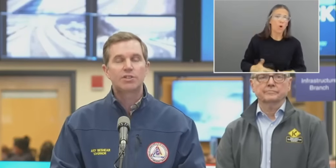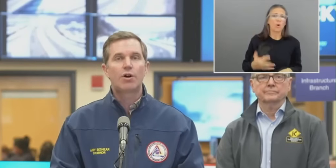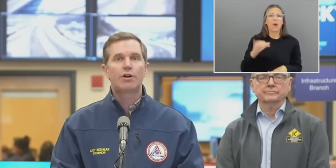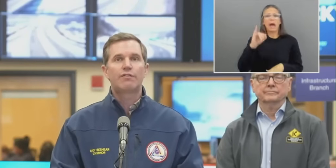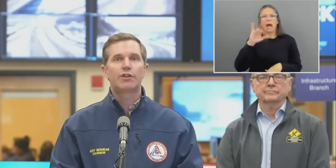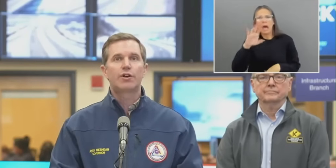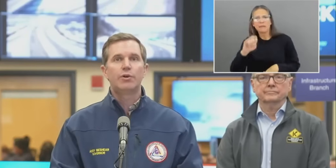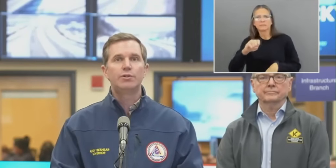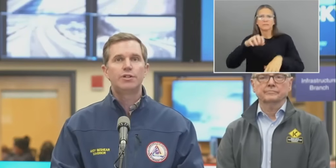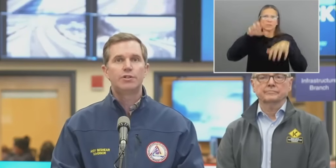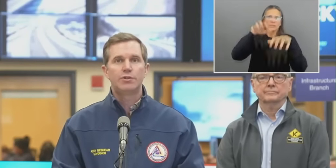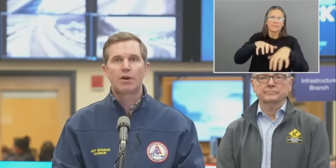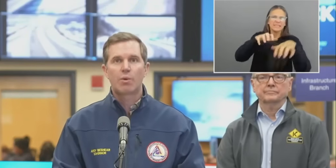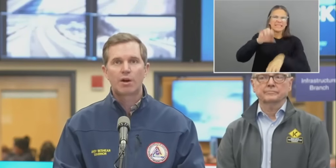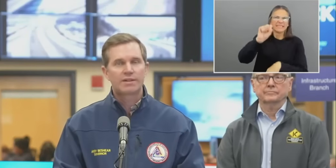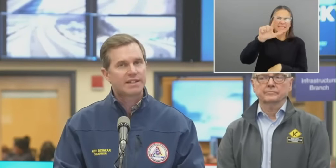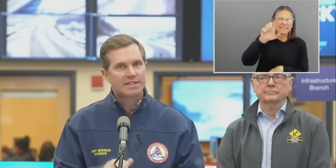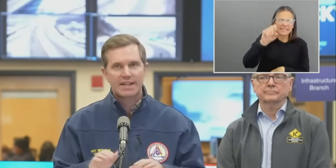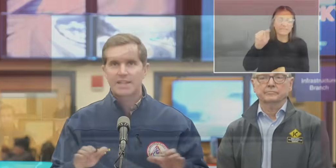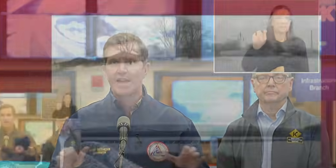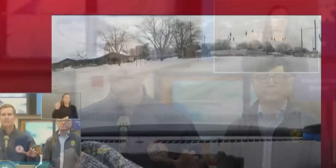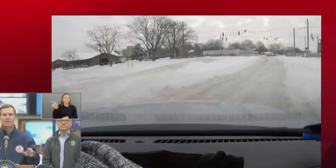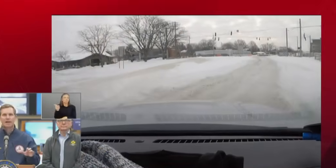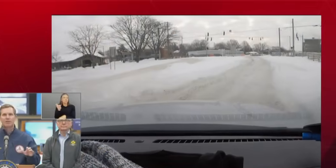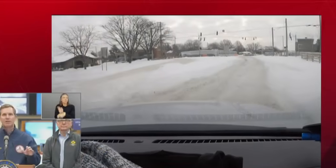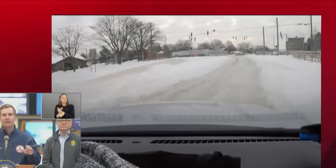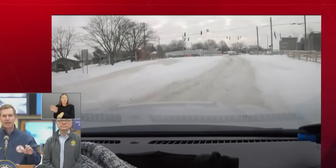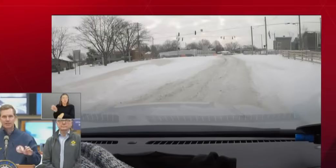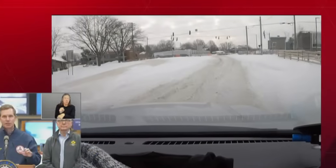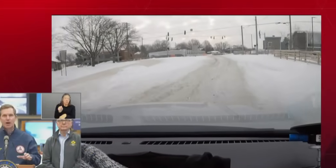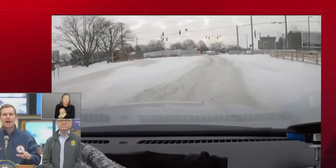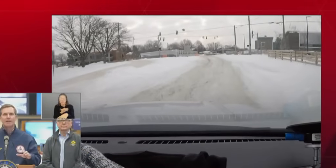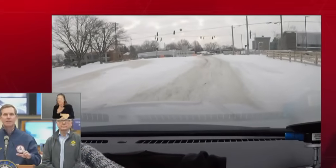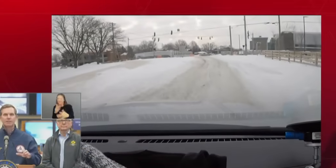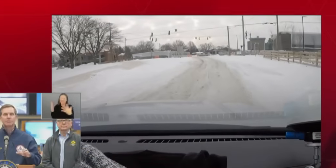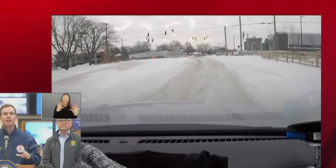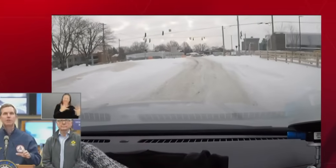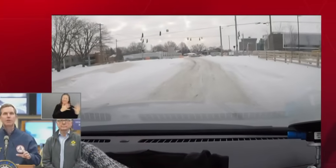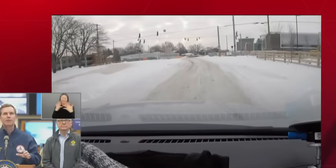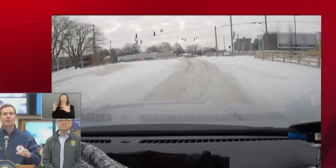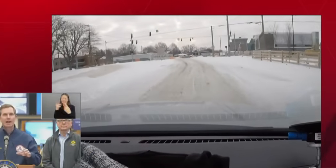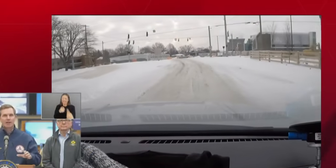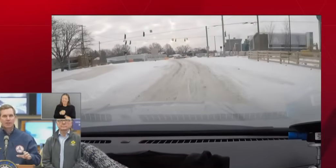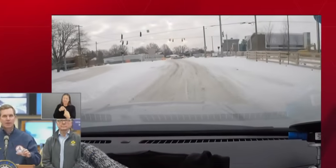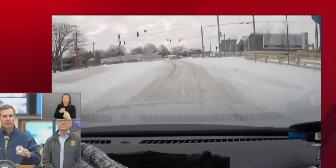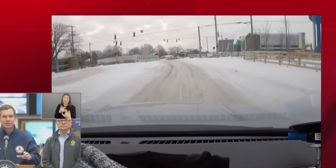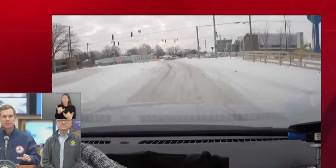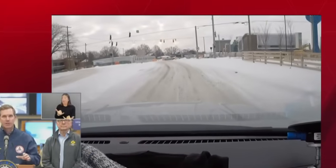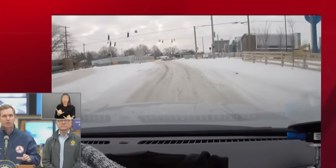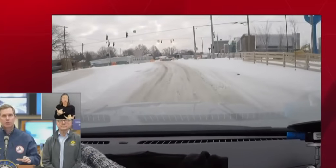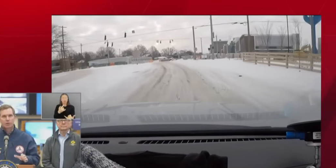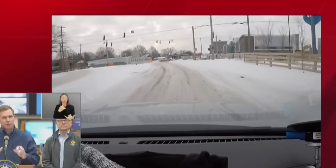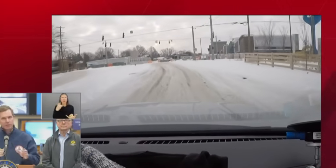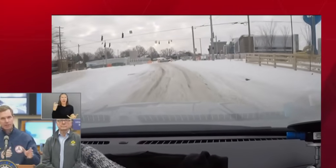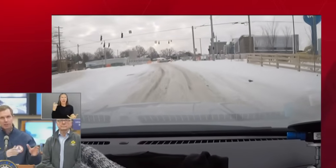AND REMEMBER YESTERDAY WITH ALL THE PRECIPITATION, ALL THE SNOW AND SLEET AND ICE COMING DOWN, IT WAS HARDER FOR THE CREWS TO DO THEIR WORK.